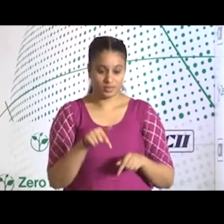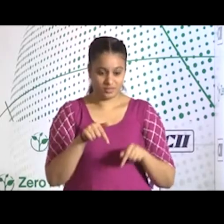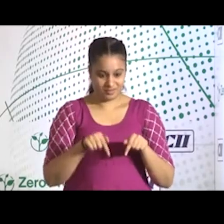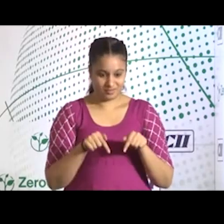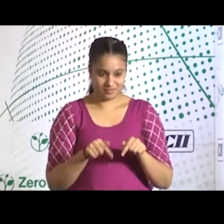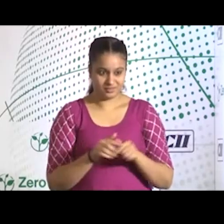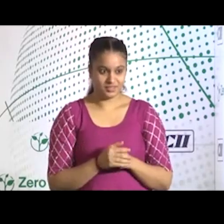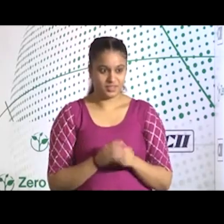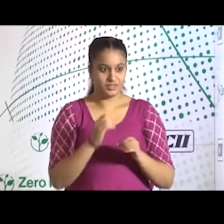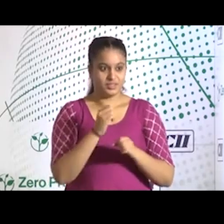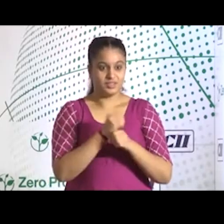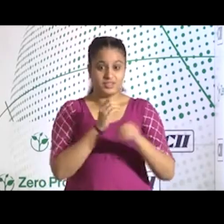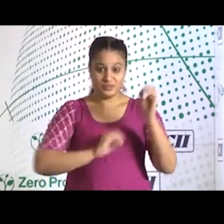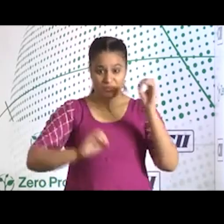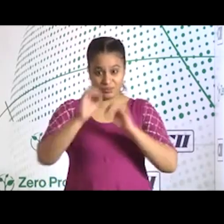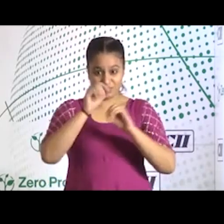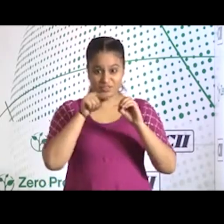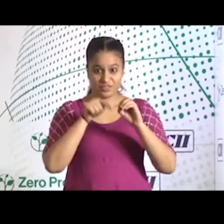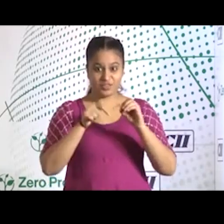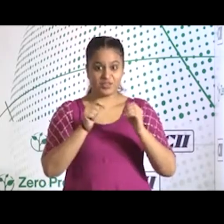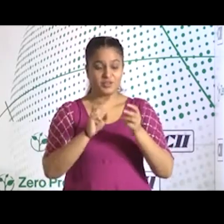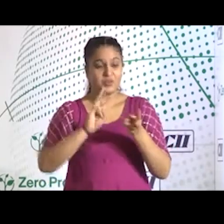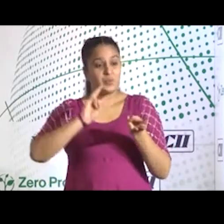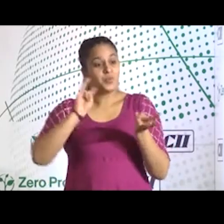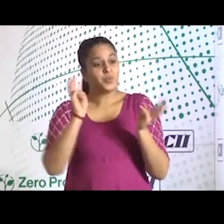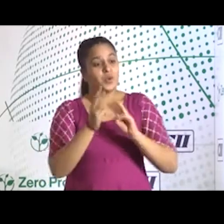Google is probably the world's largest